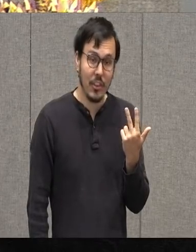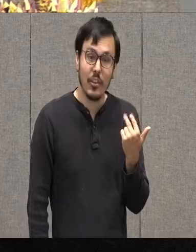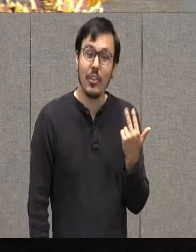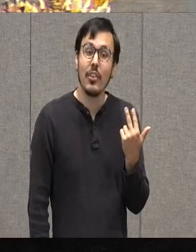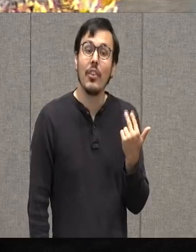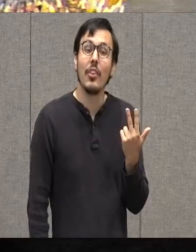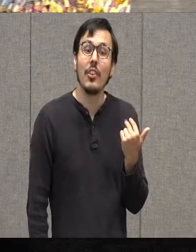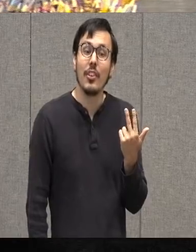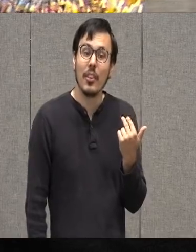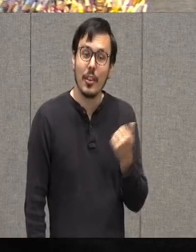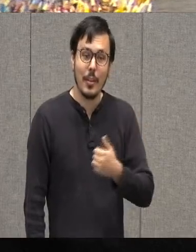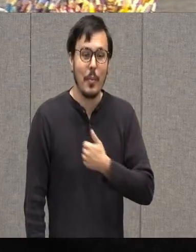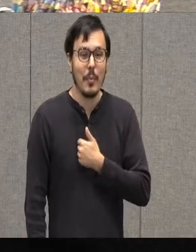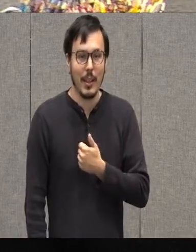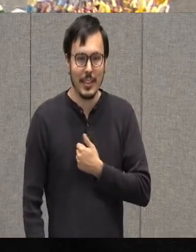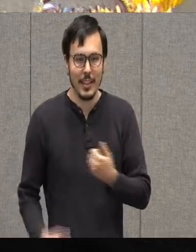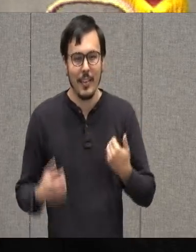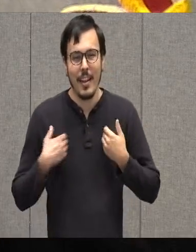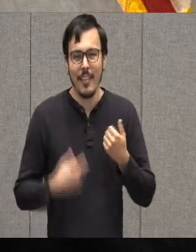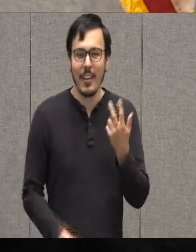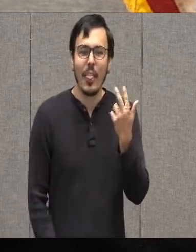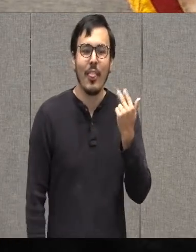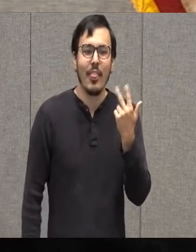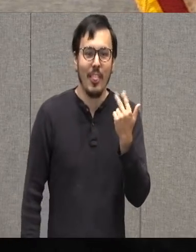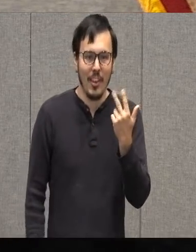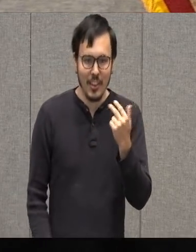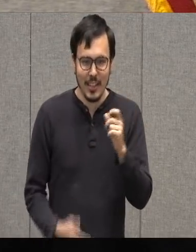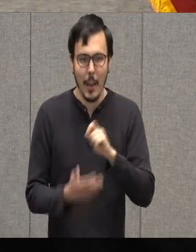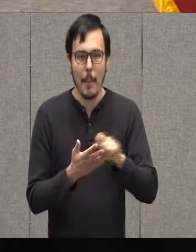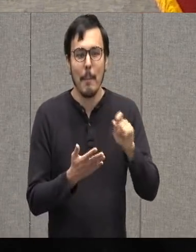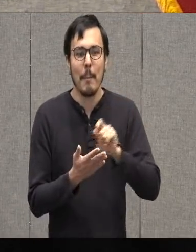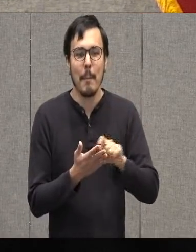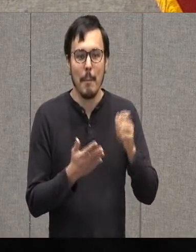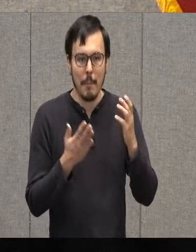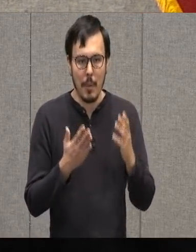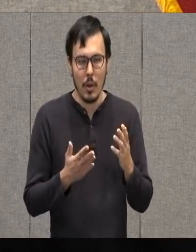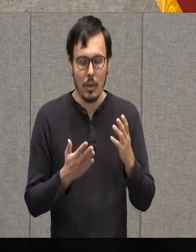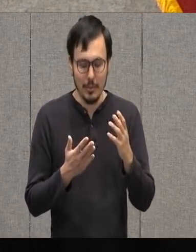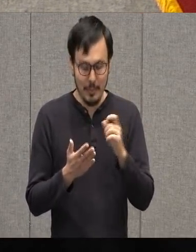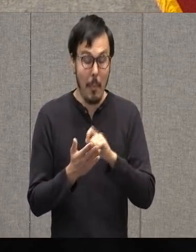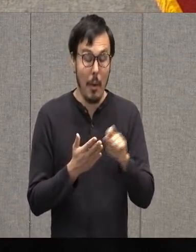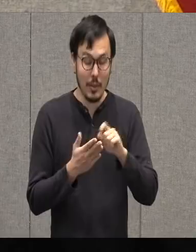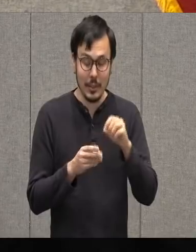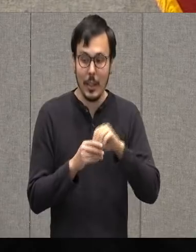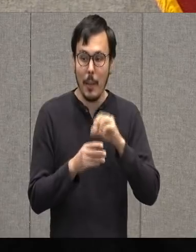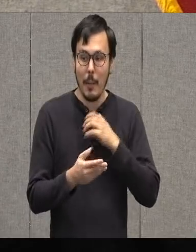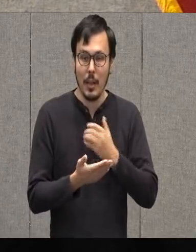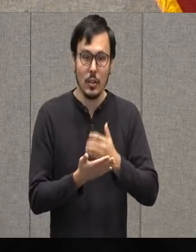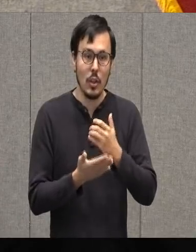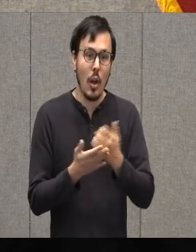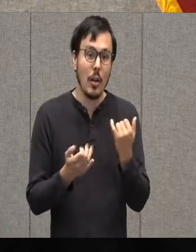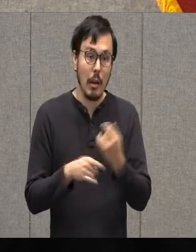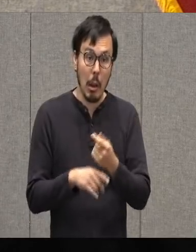I have 13 markers in my jar today. Were you able to count along with me?